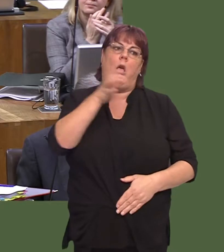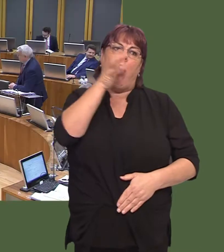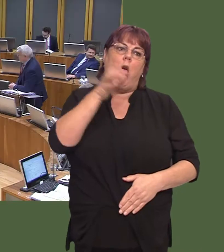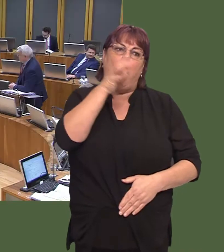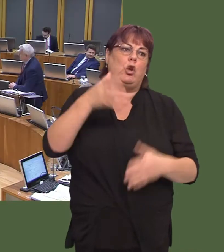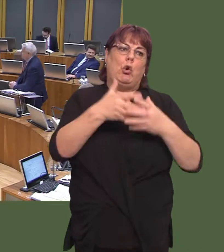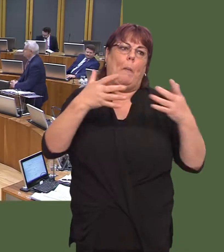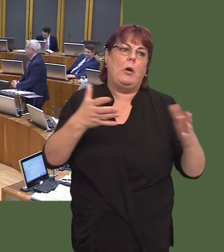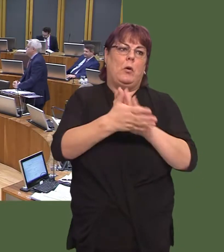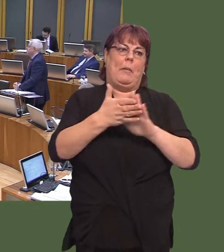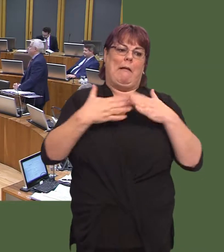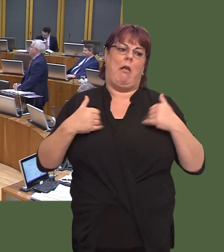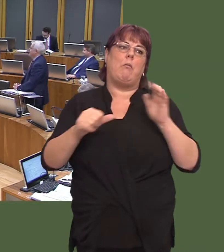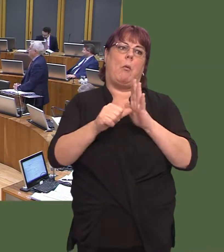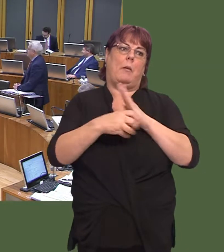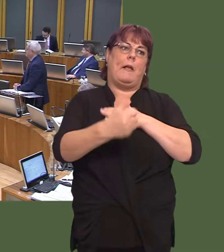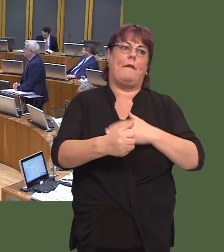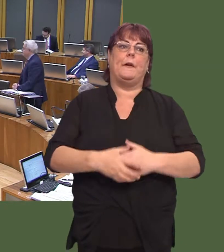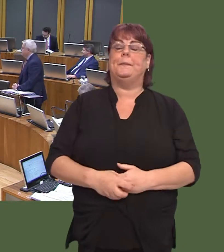Leanne Wood: I have some sympathy with the arguments that youíve just outlined.